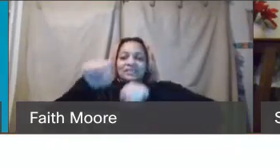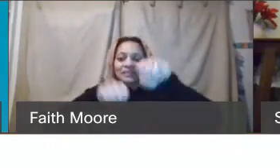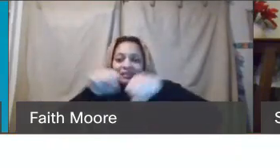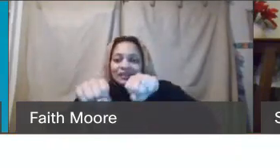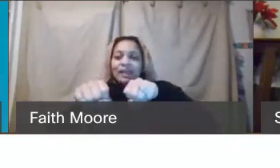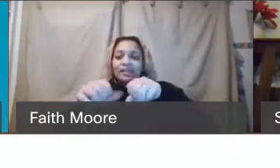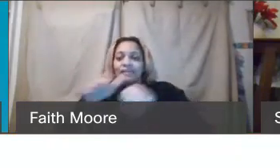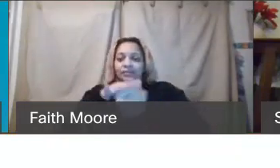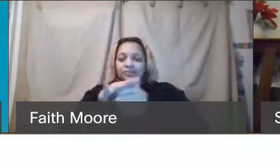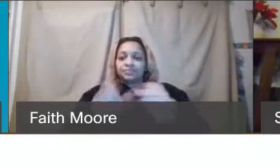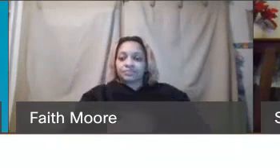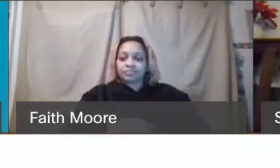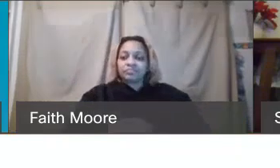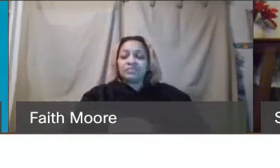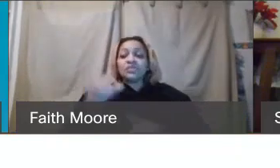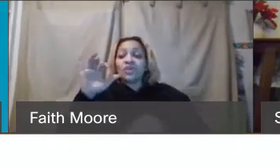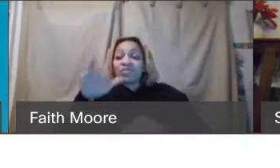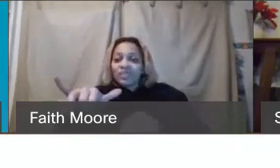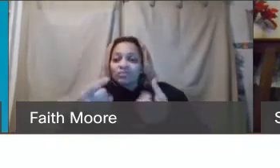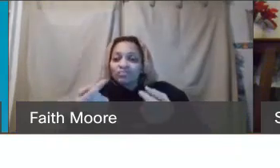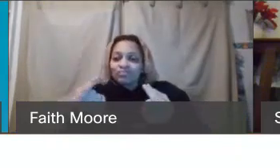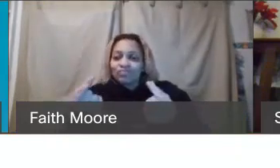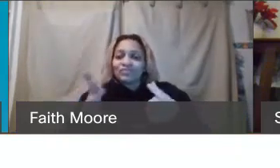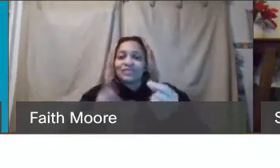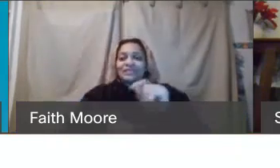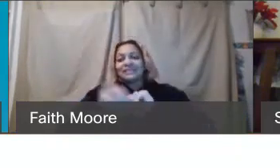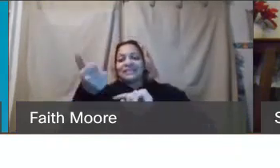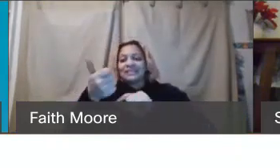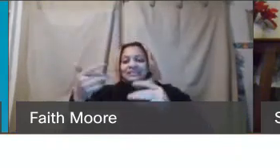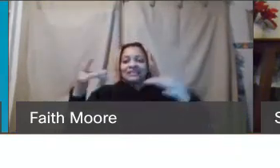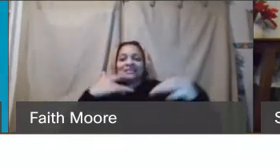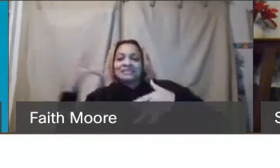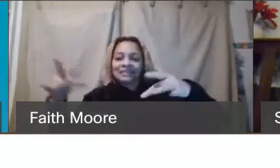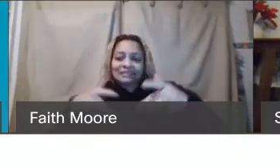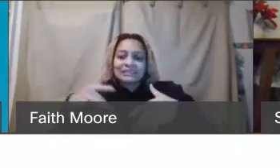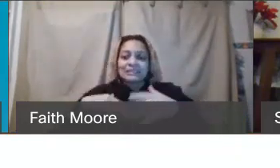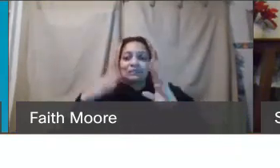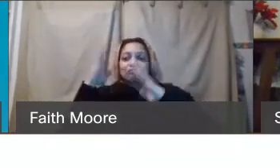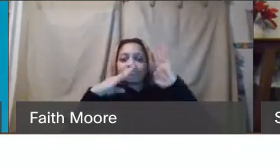Um, about how that interaction go and then replaces it with a distant need to.